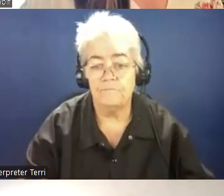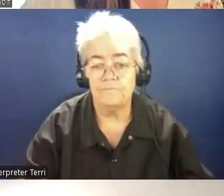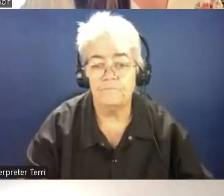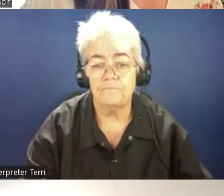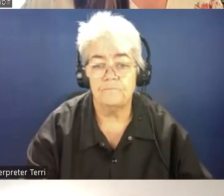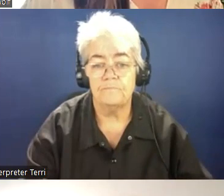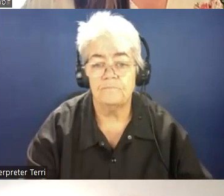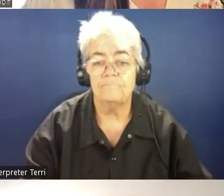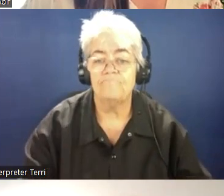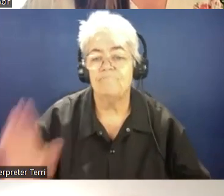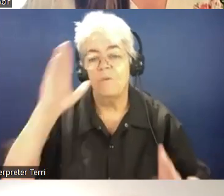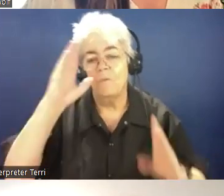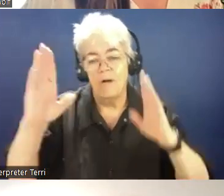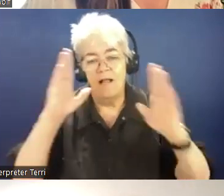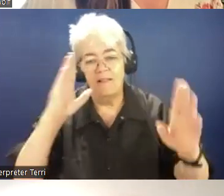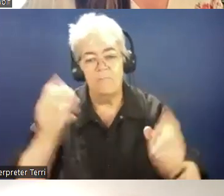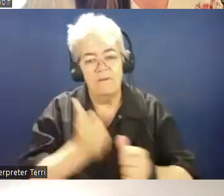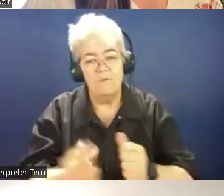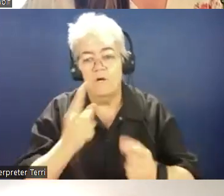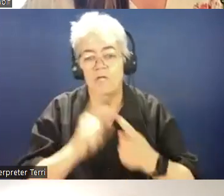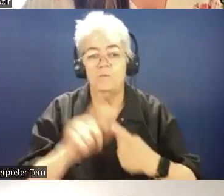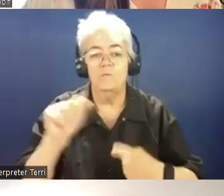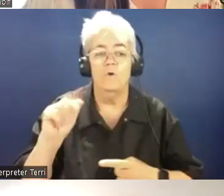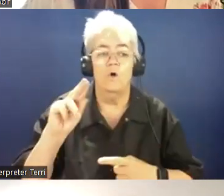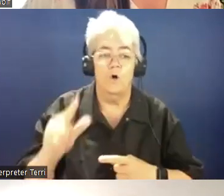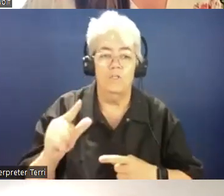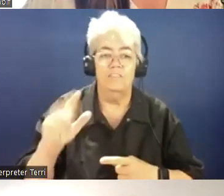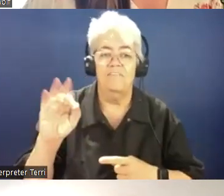Alright, and welcome everyone to our August Facts and Snacks webinar. If